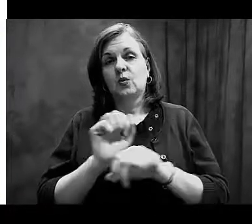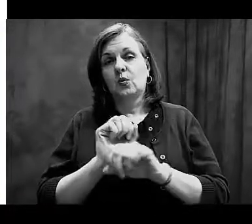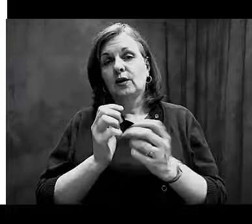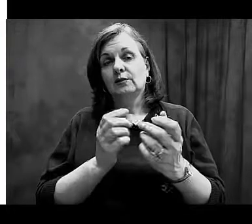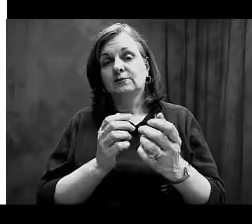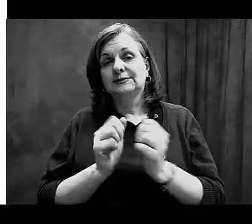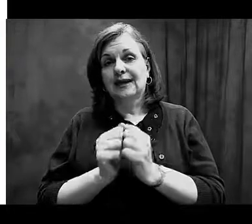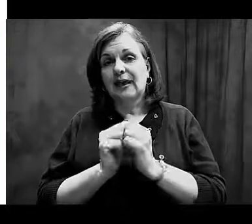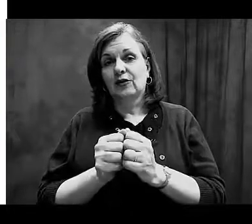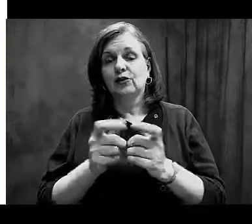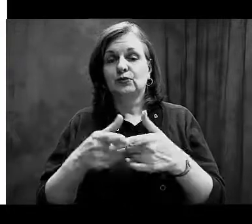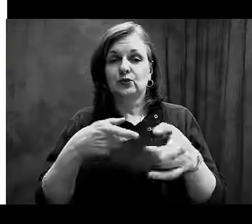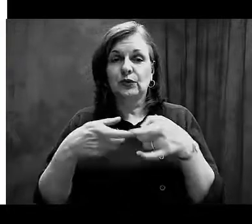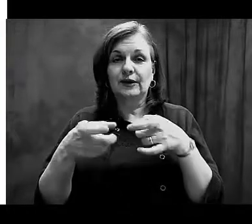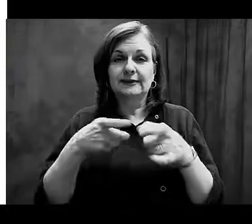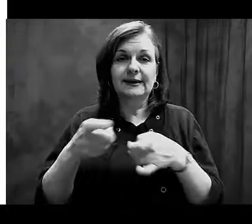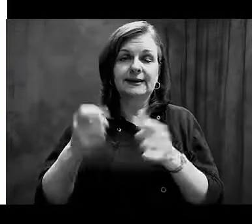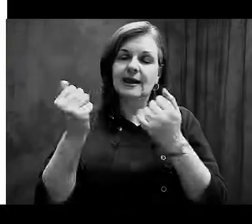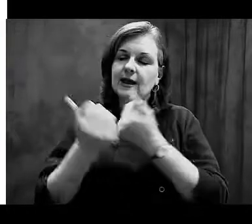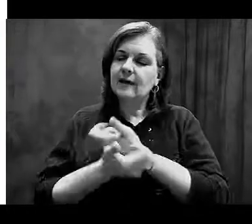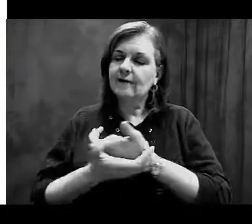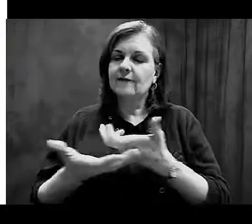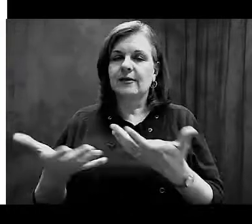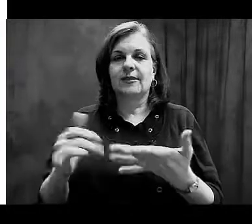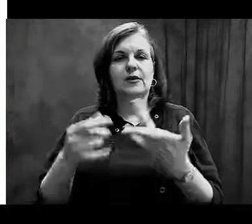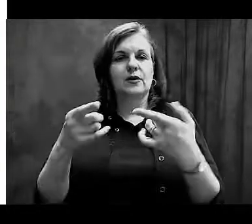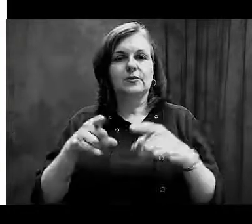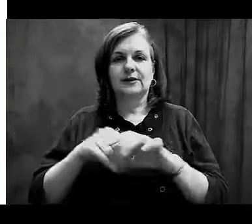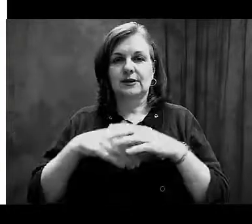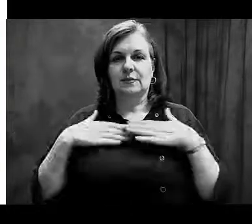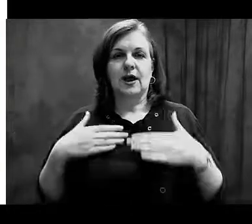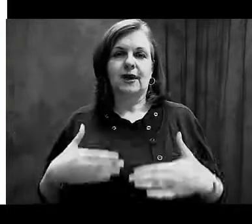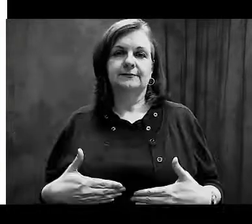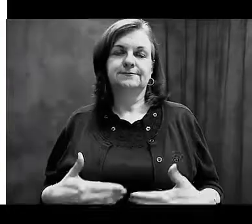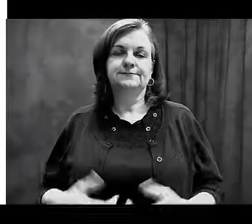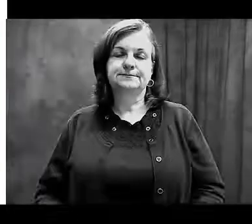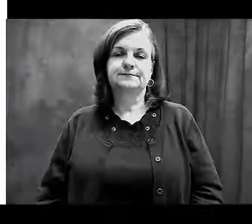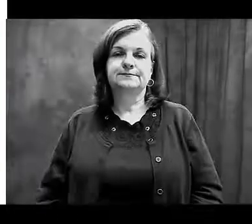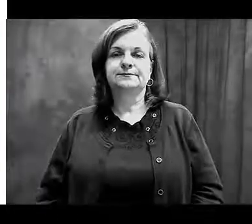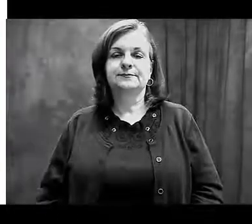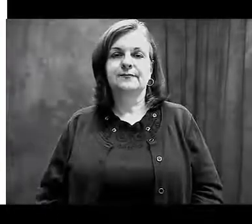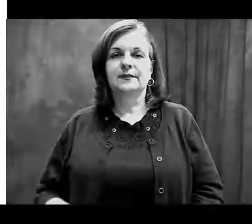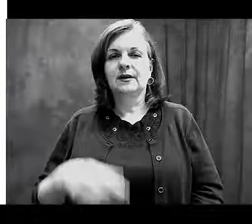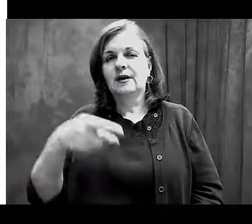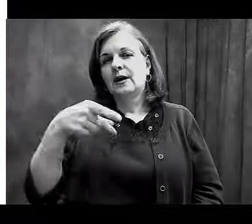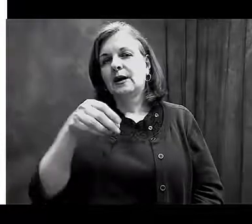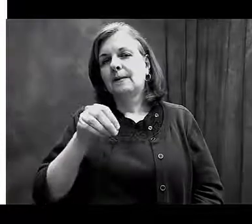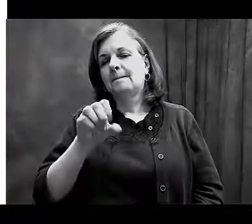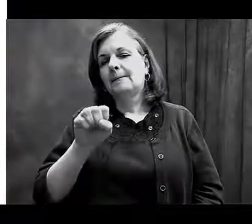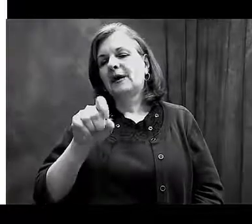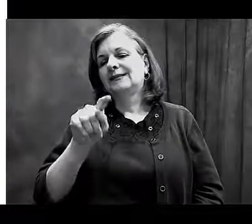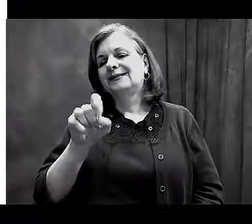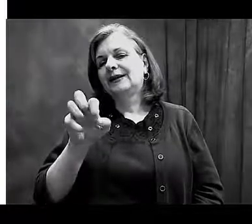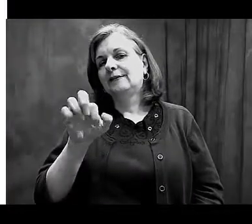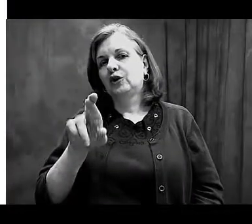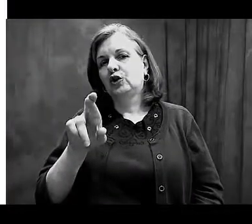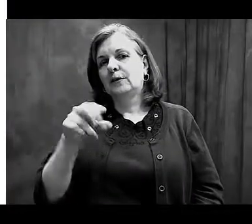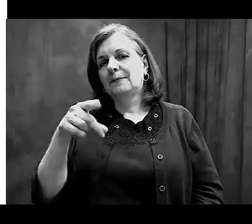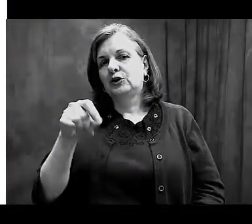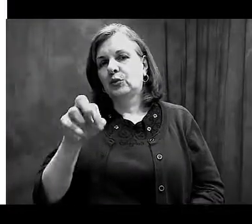through your autonomic nervous system to regulate pretty much everything that goes on in your body the posterior pituitary is only